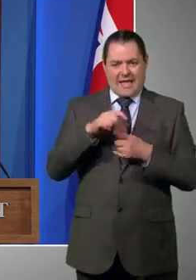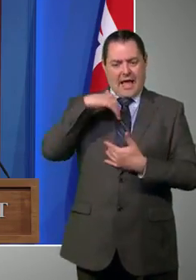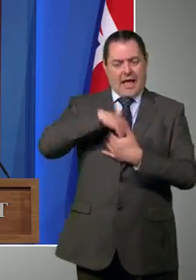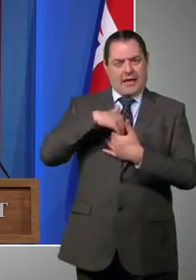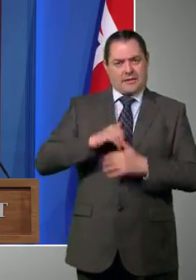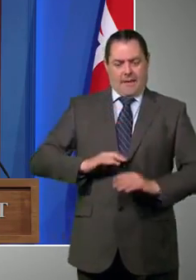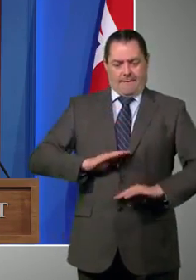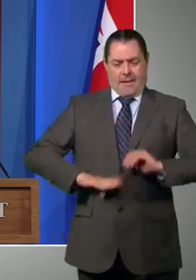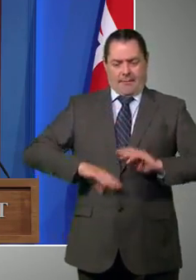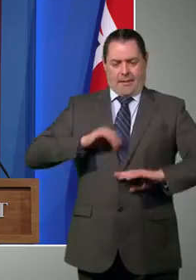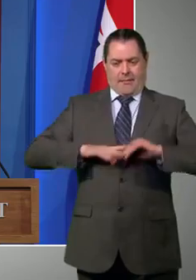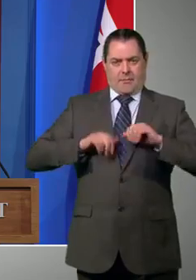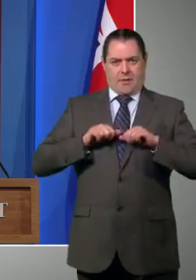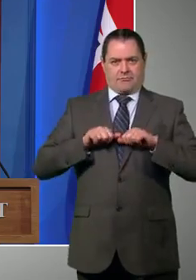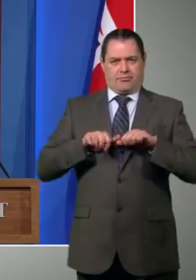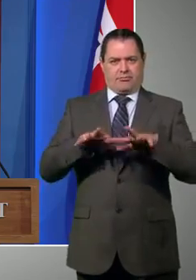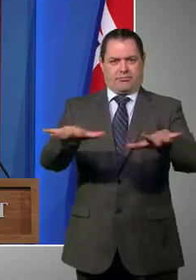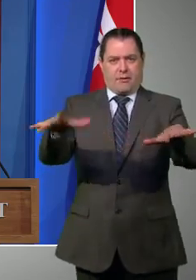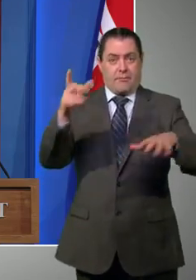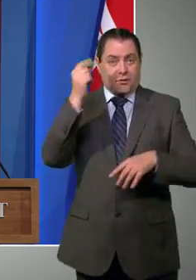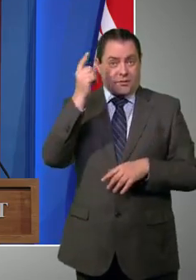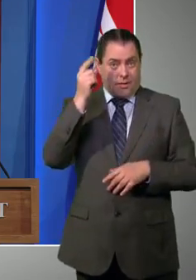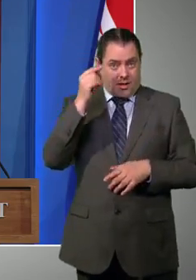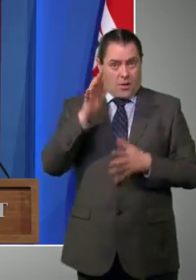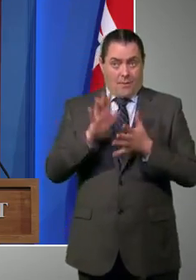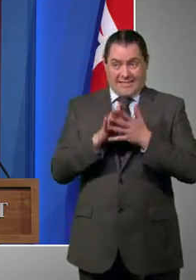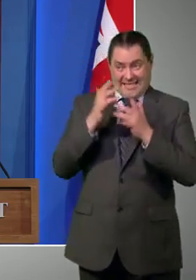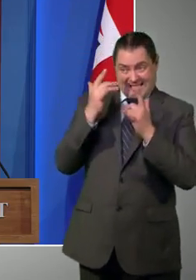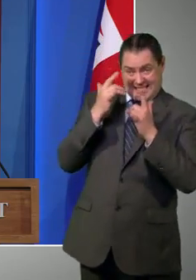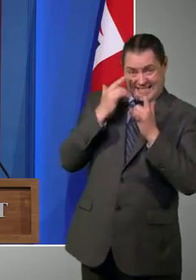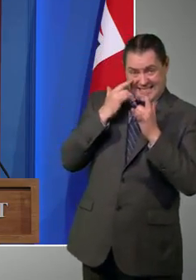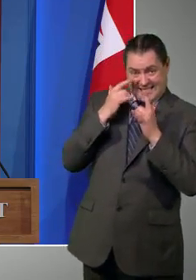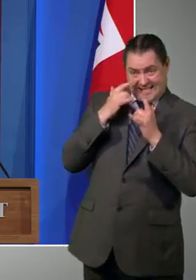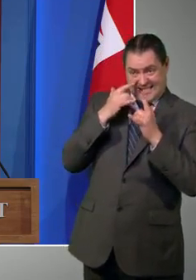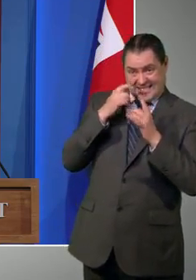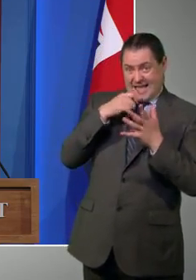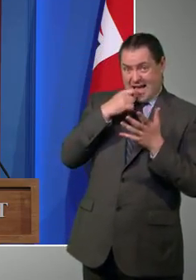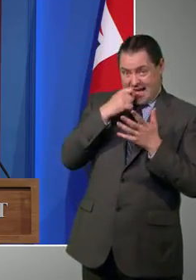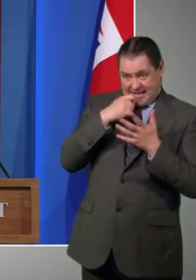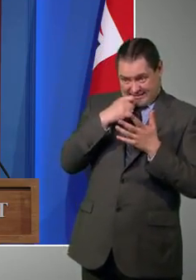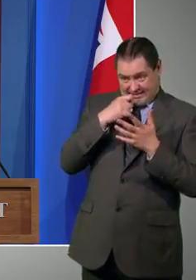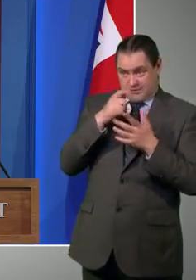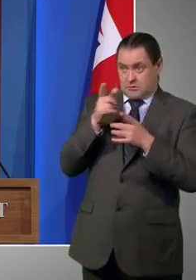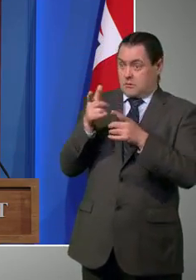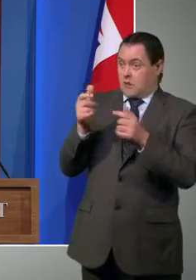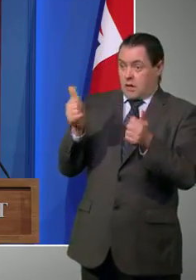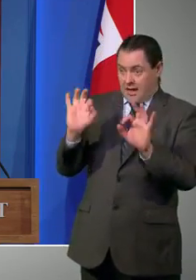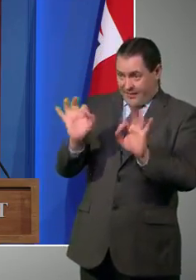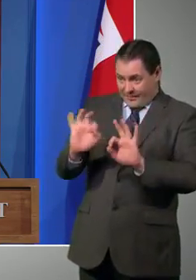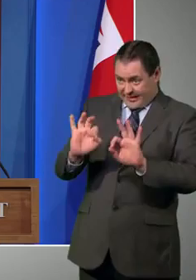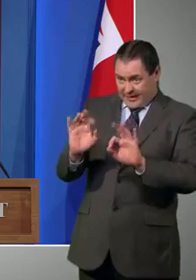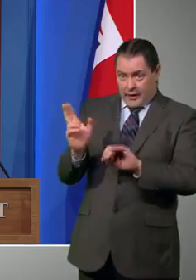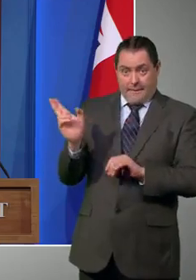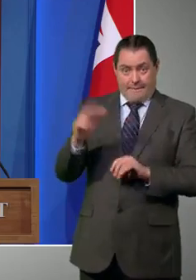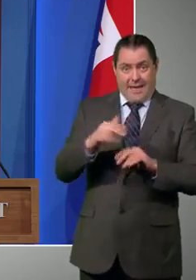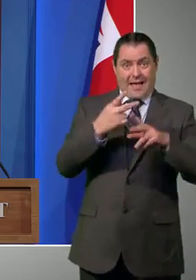perspective that is critical testing is really helpful. I think the the only other thing